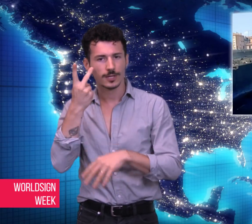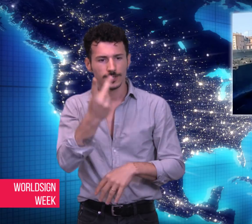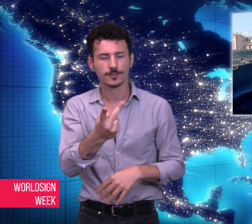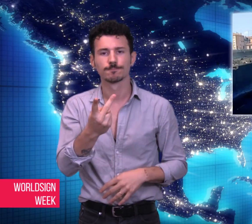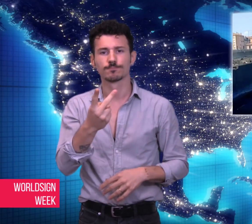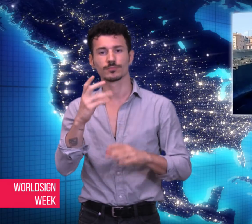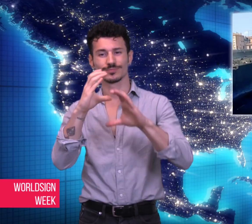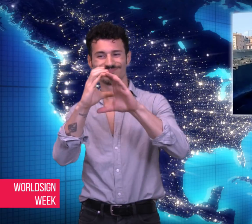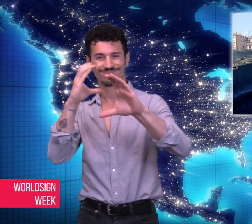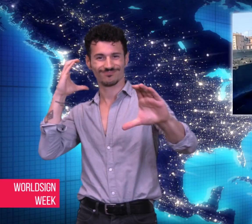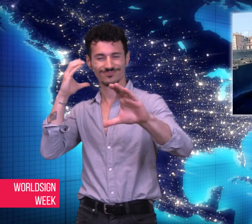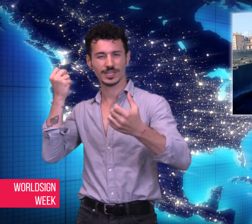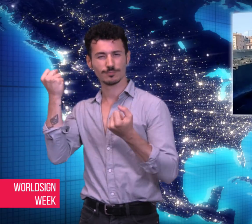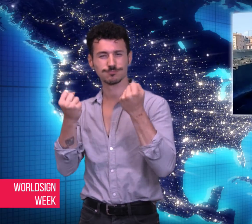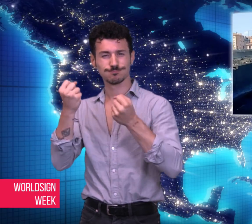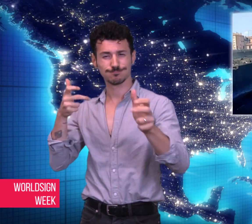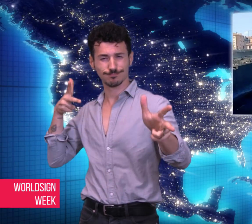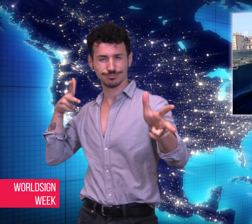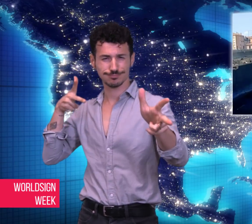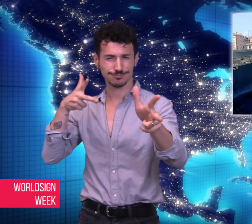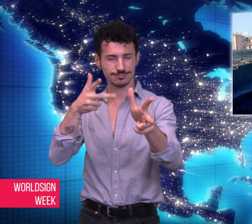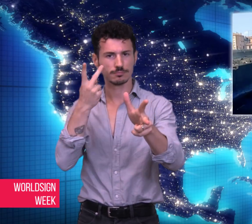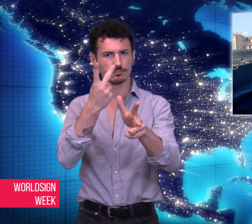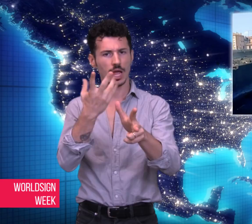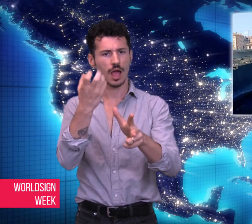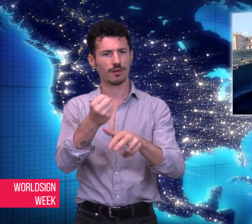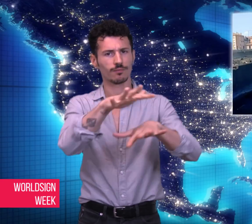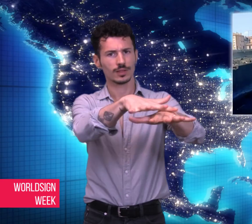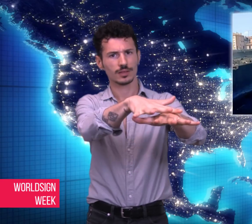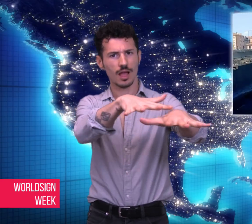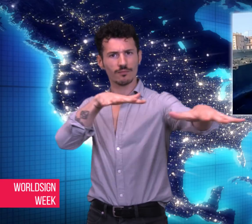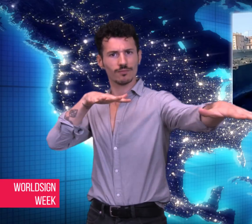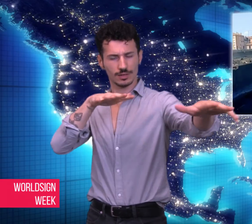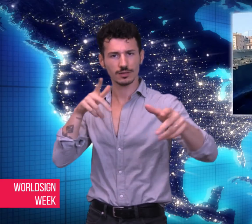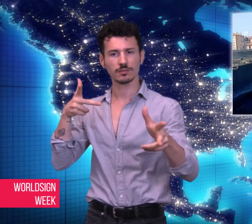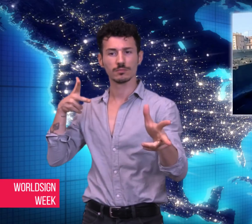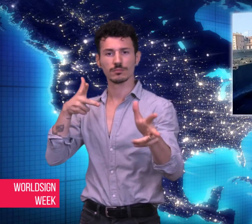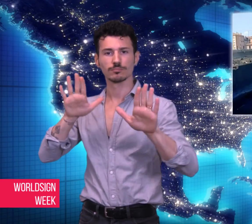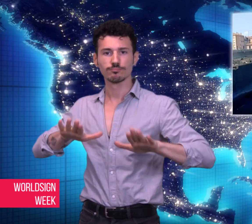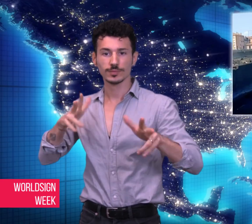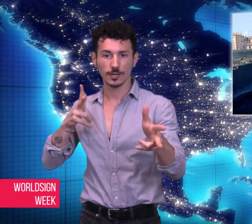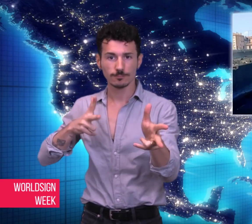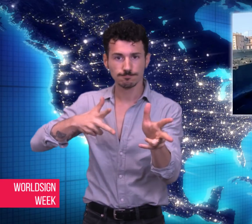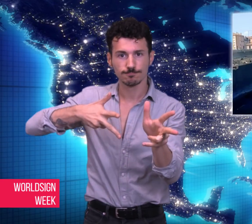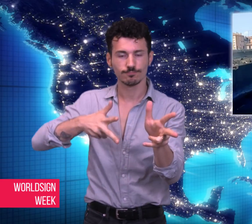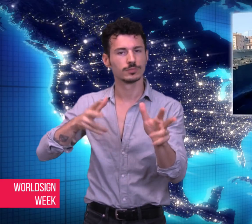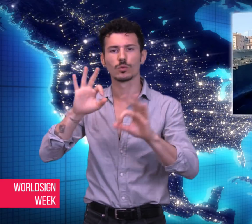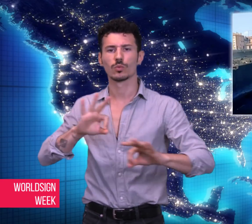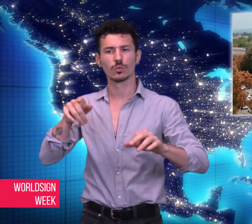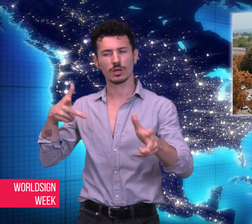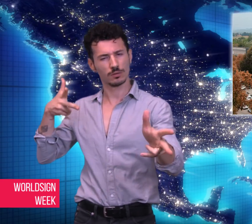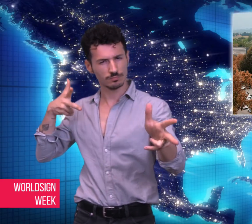police video showed the tanker did not slow down, and ran into the back